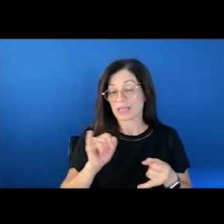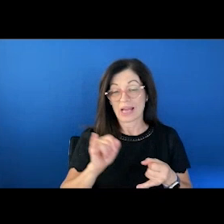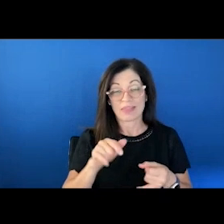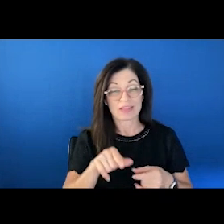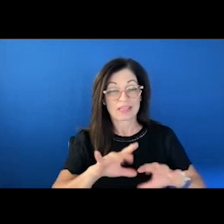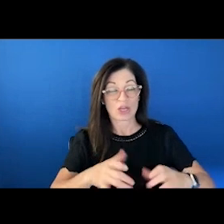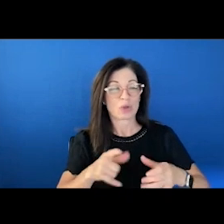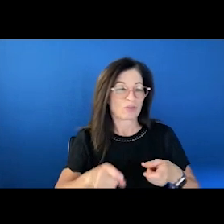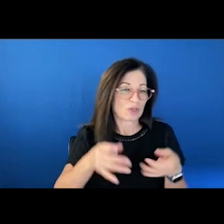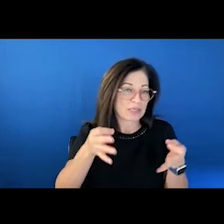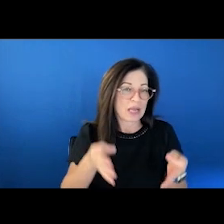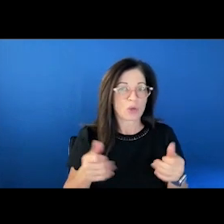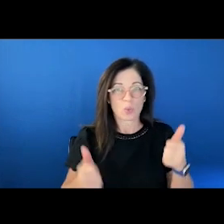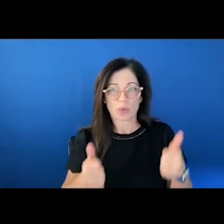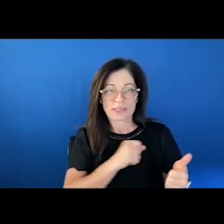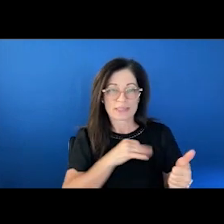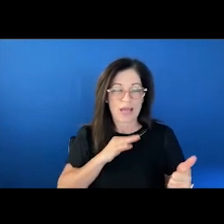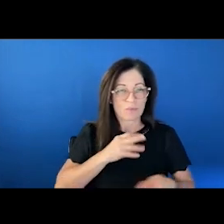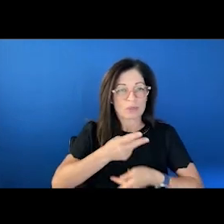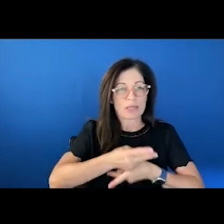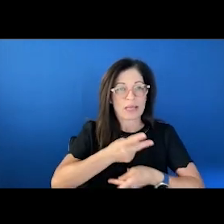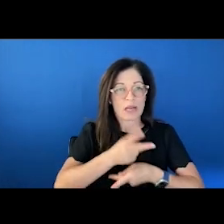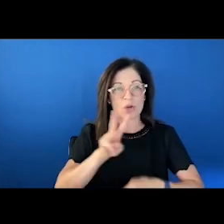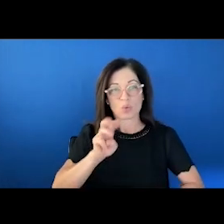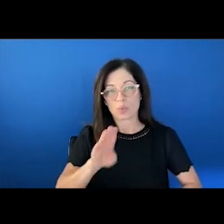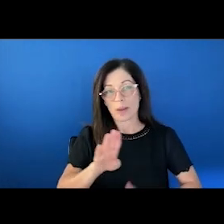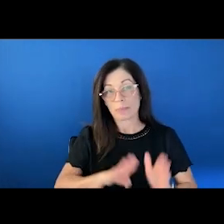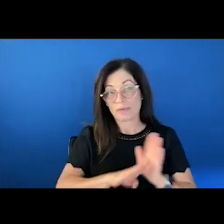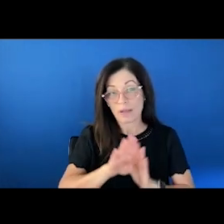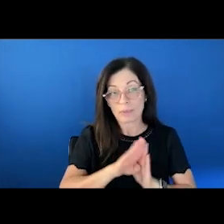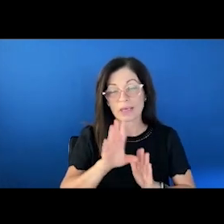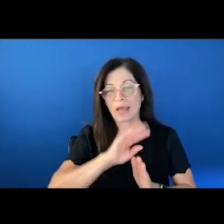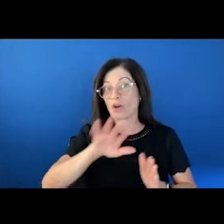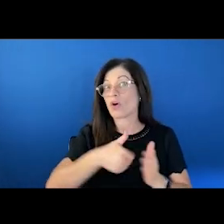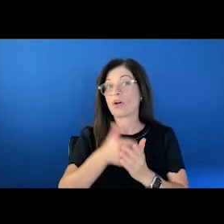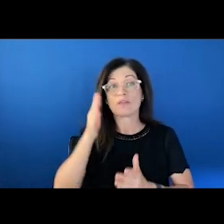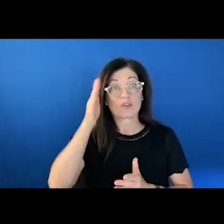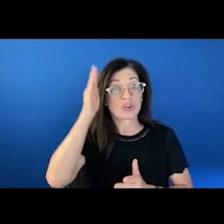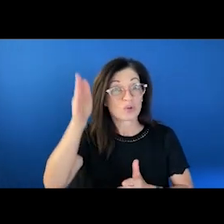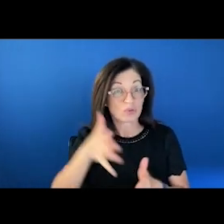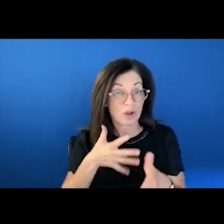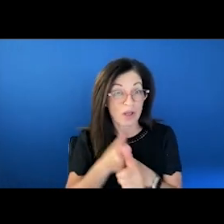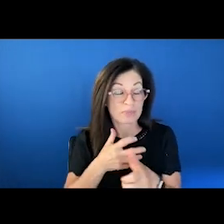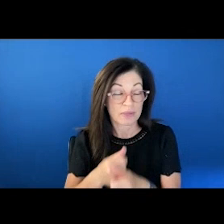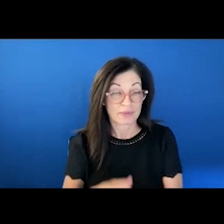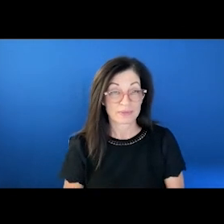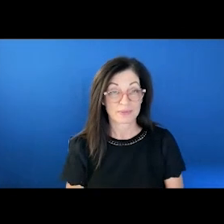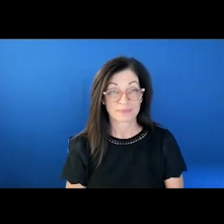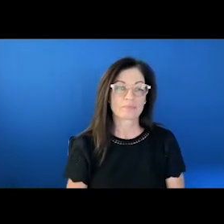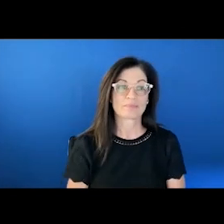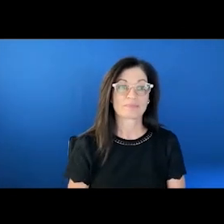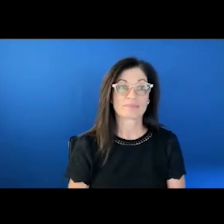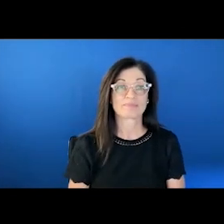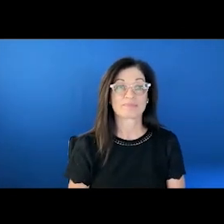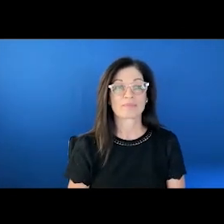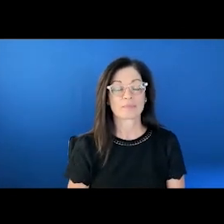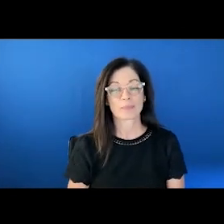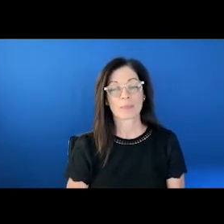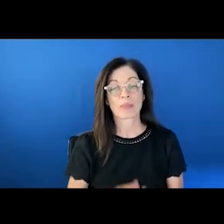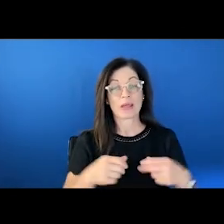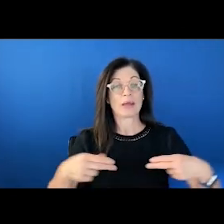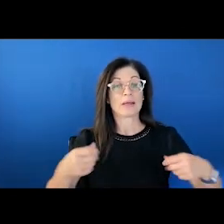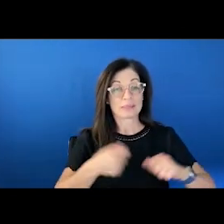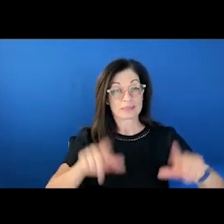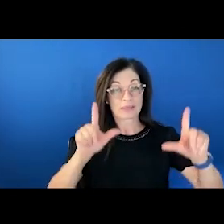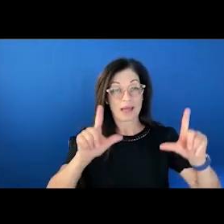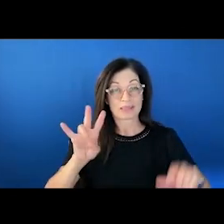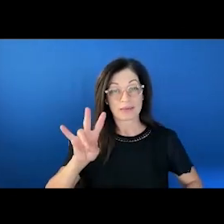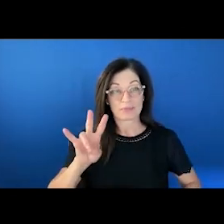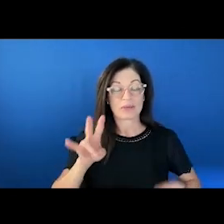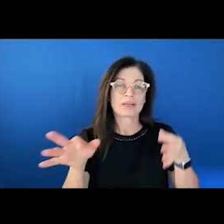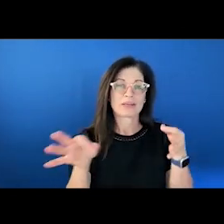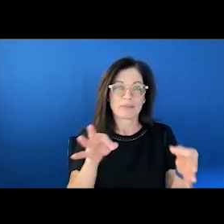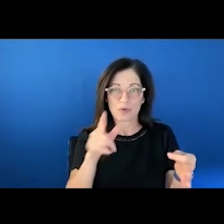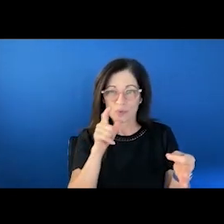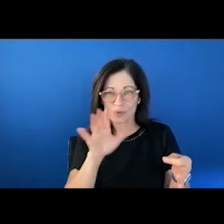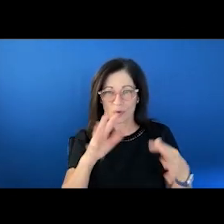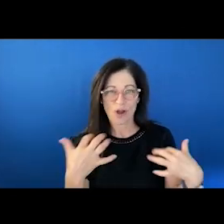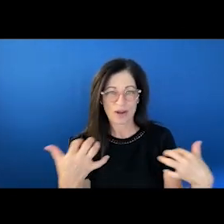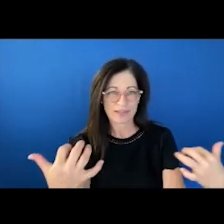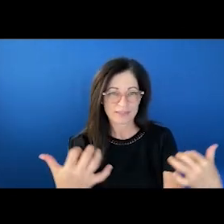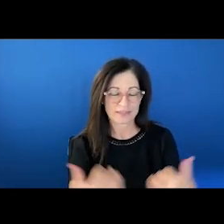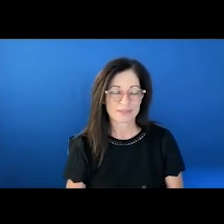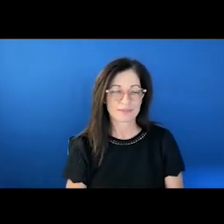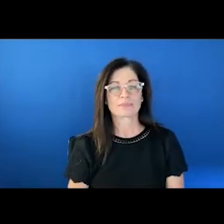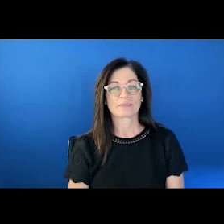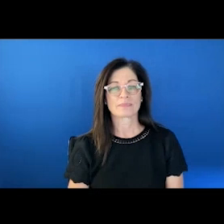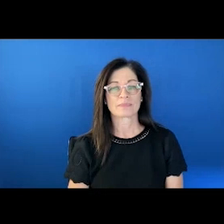the website’s development and all future updates. Slide 7, Defining Your Audience.